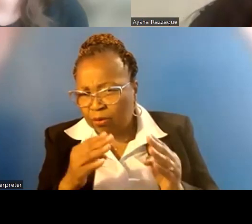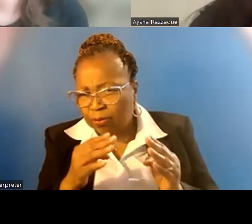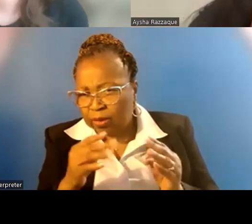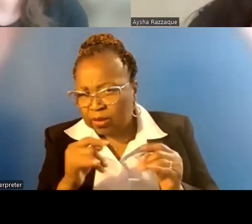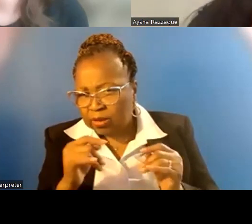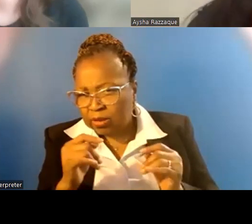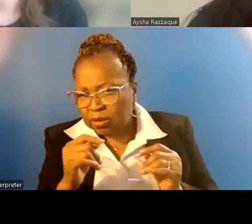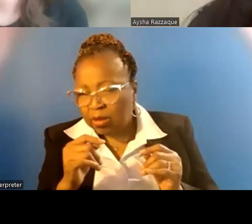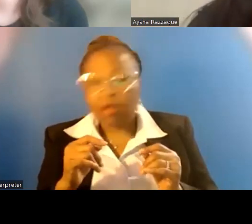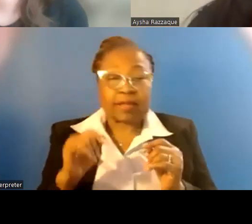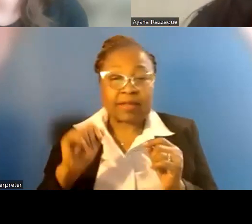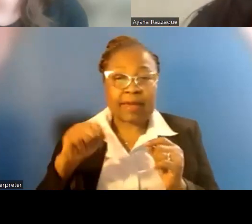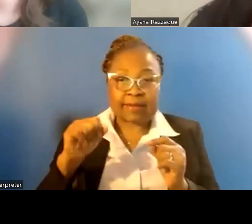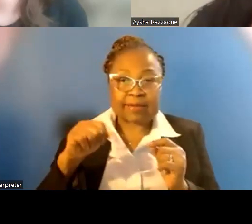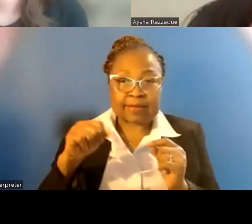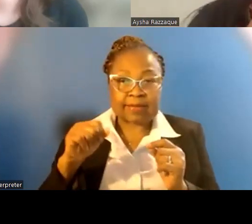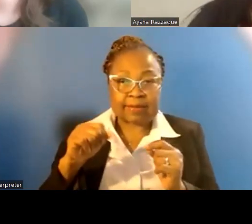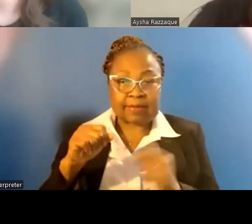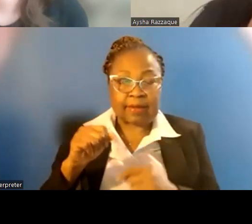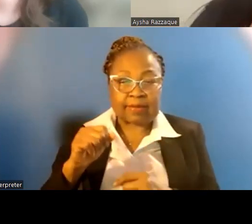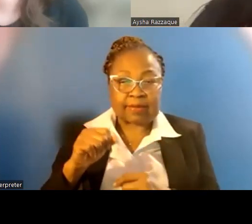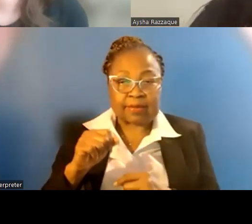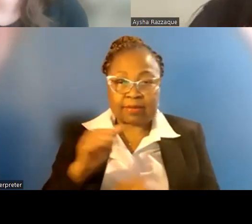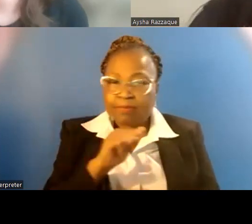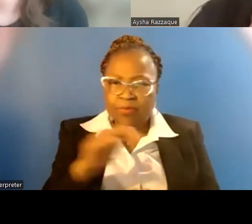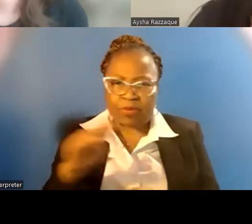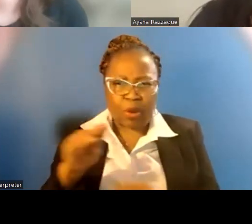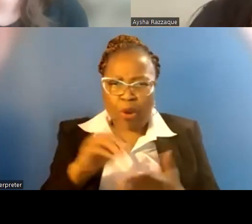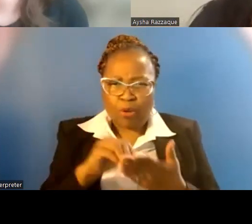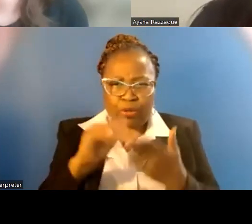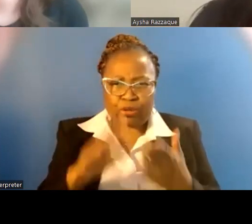Yeah, so all the student leaders have set office hours